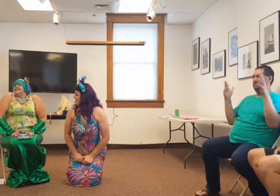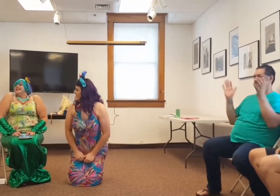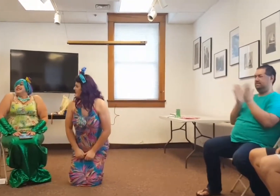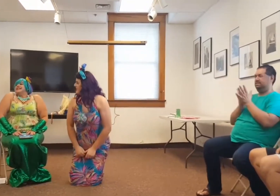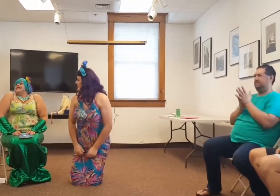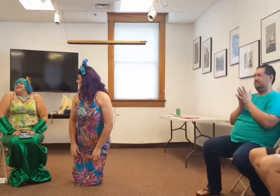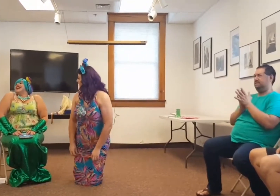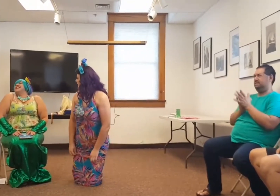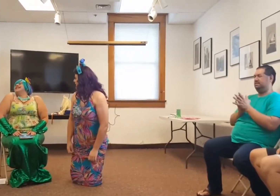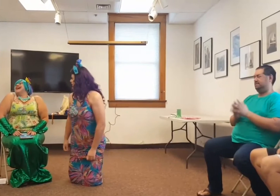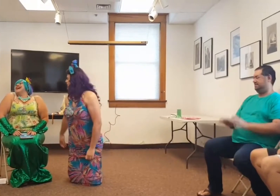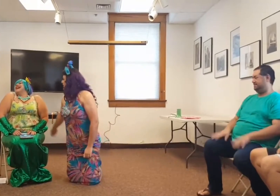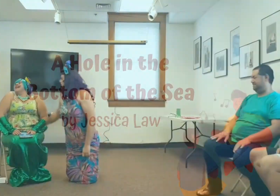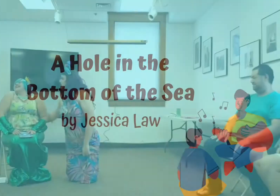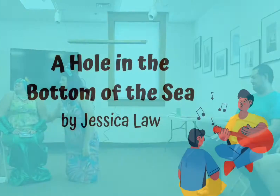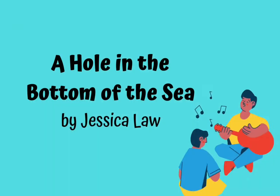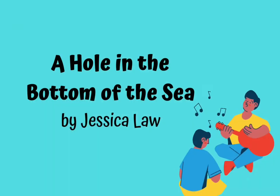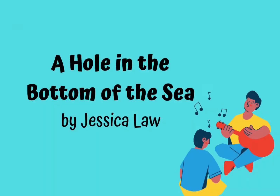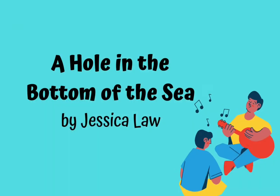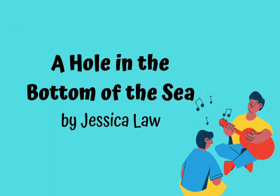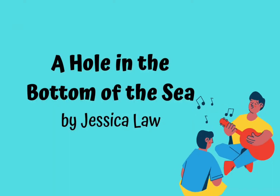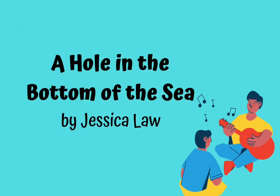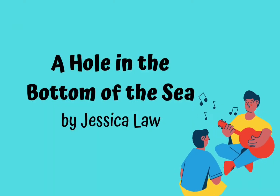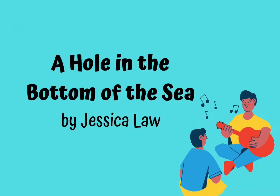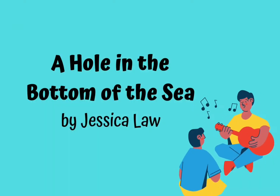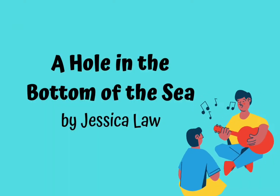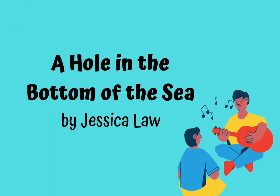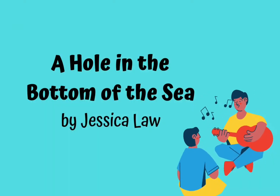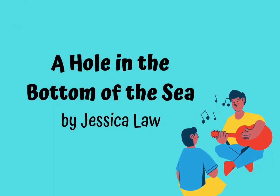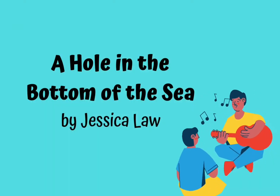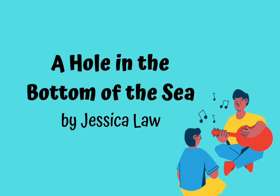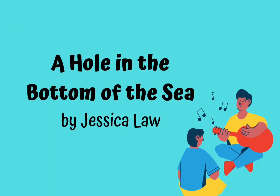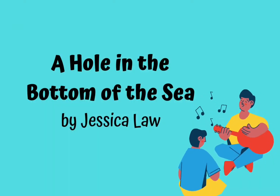Thank you, Zoey! ZOEY: Song time!